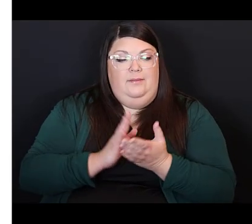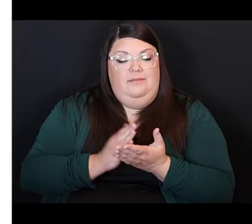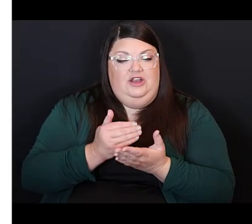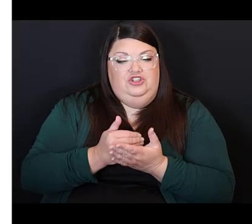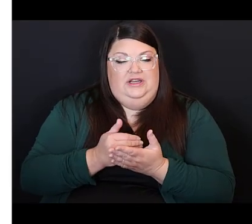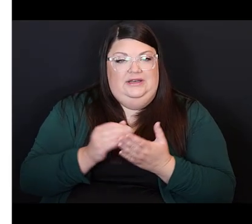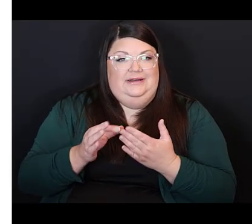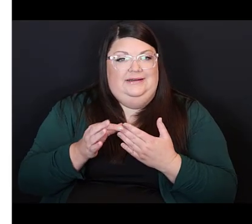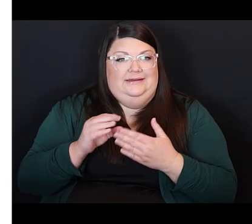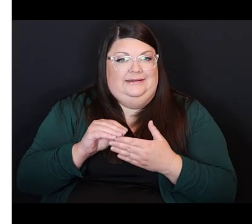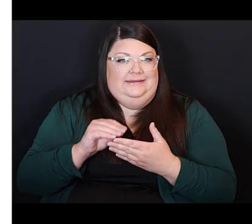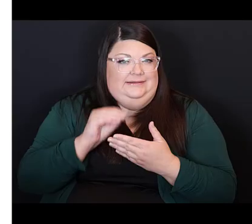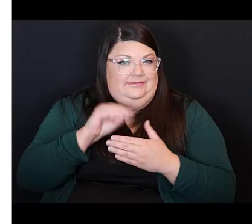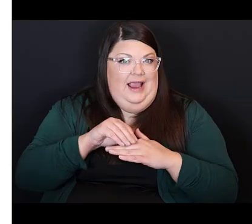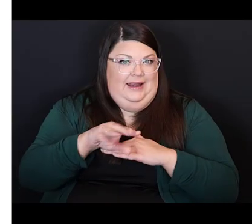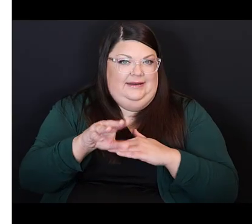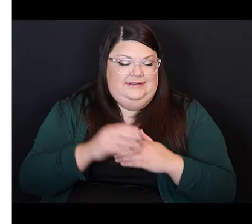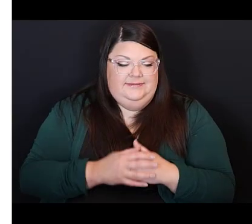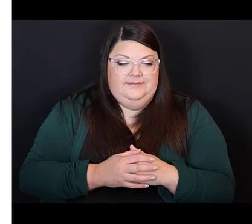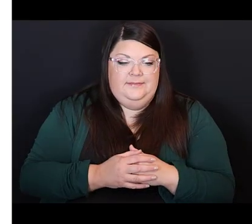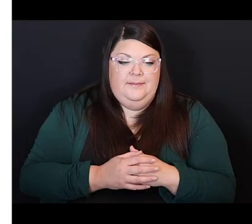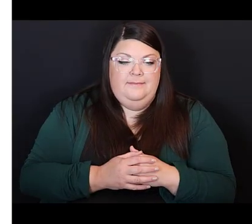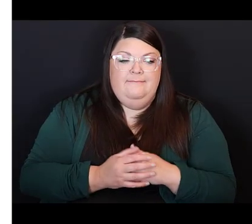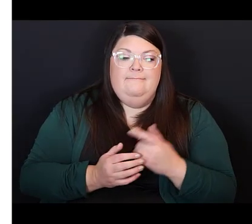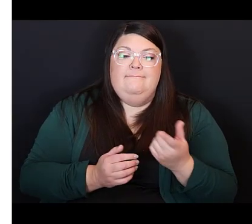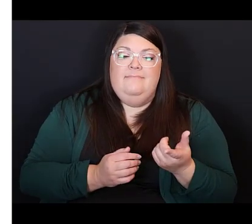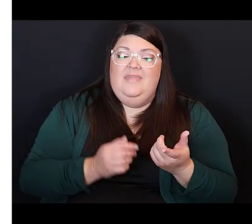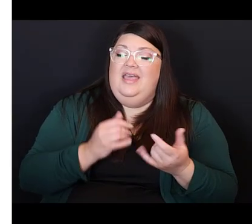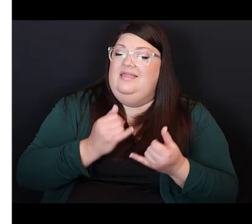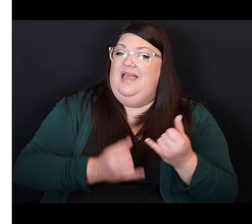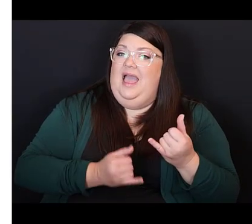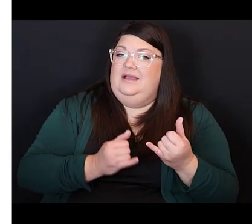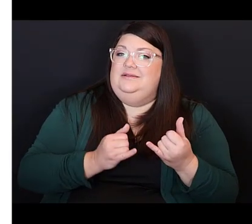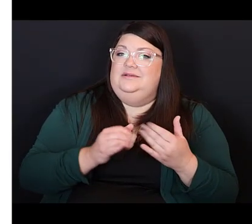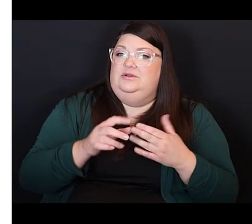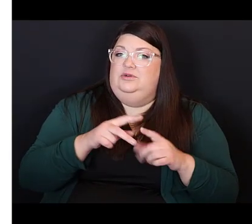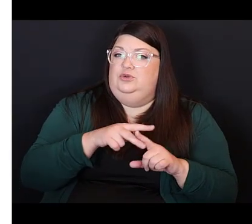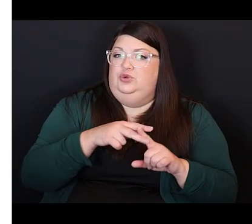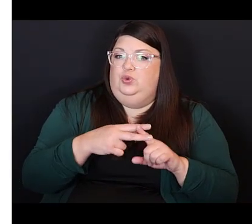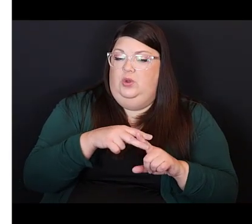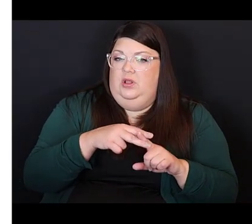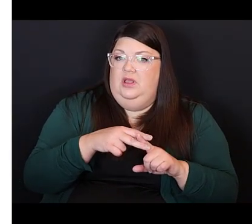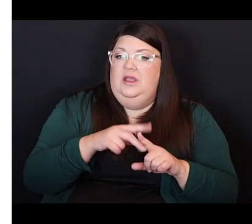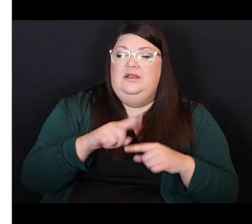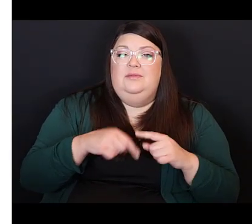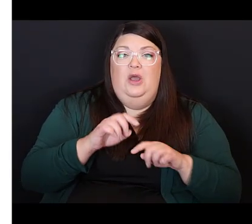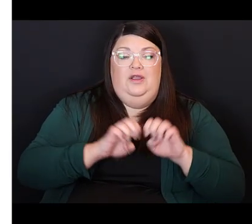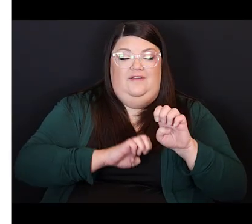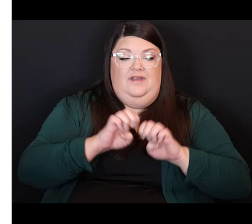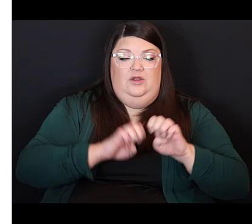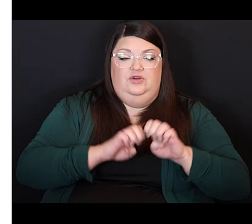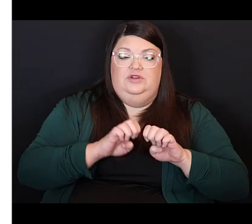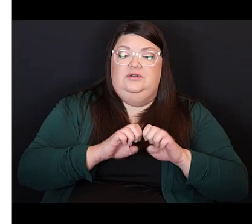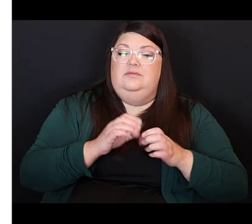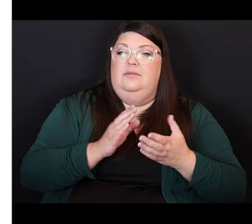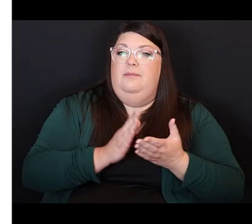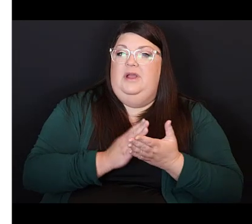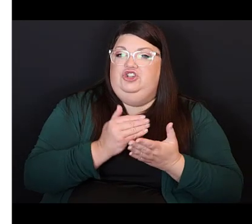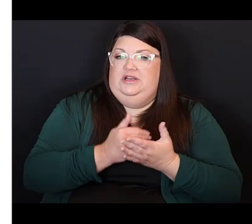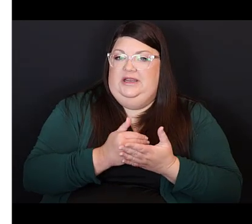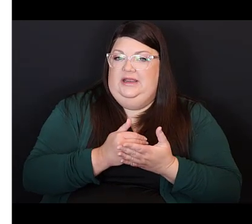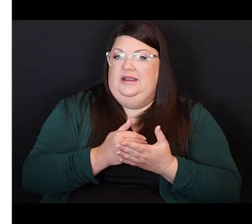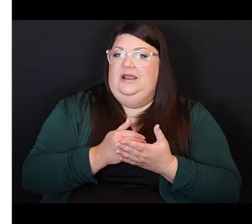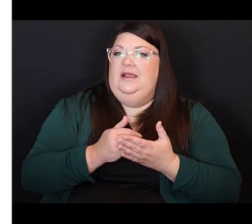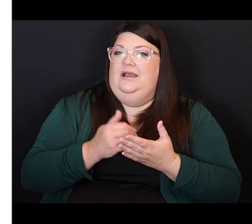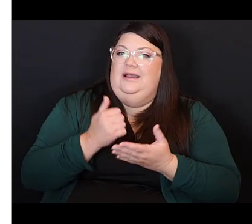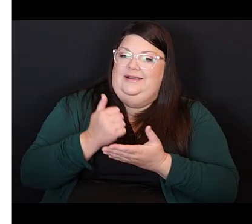Slide 9, Evaluation Budgeting Guidance. The last tool is about Evaluation Budgeting